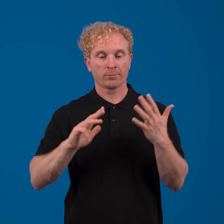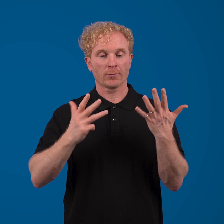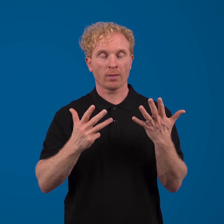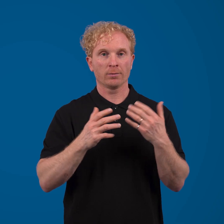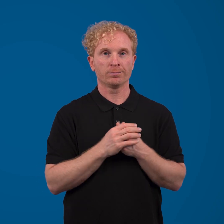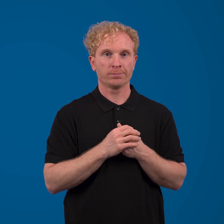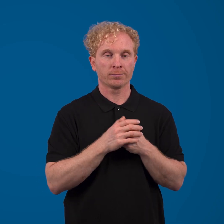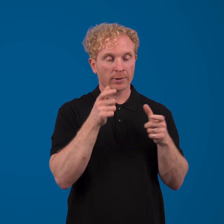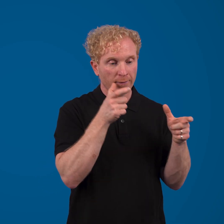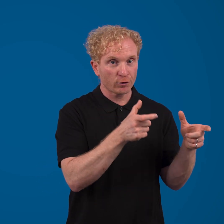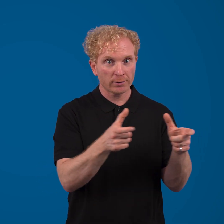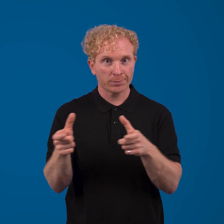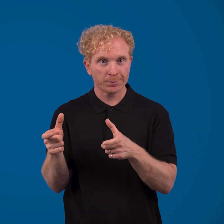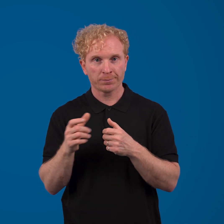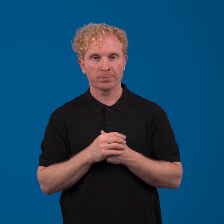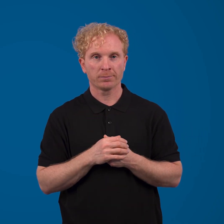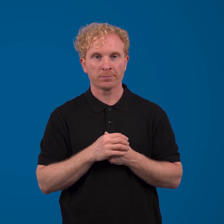Governance